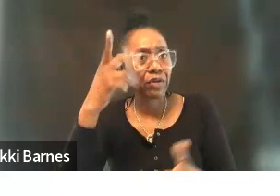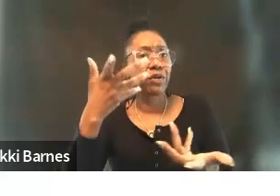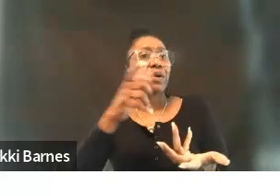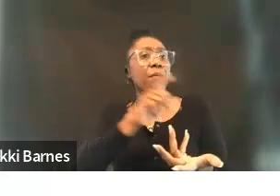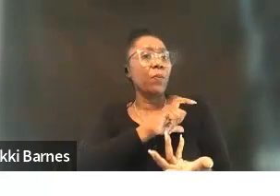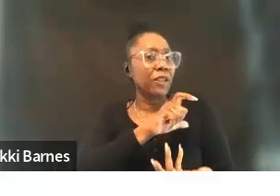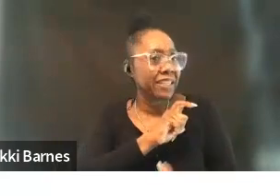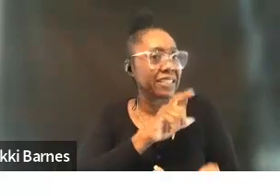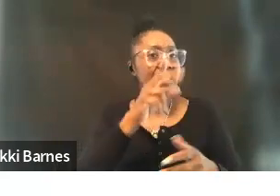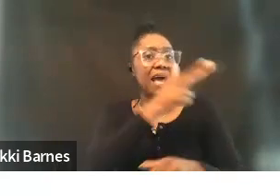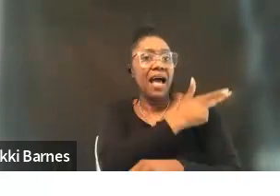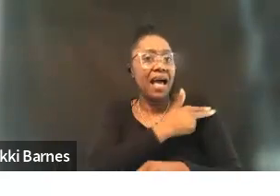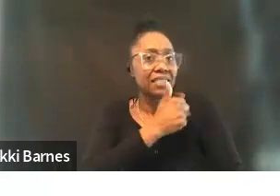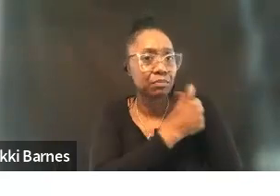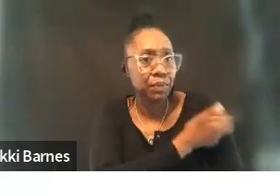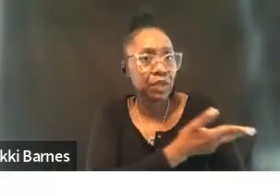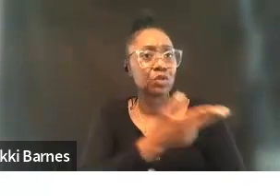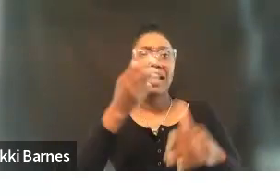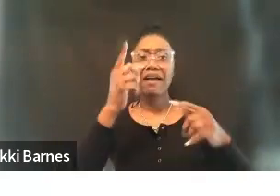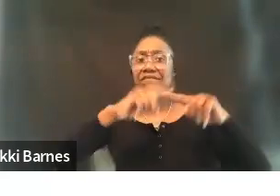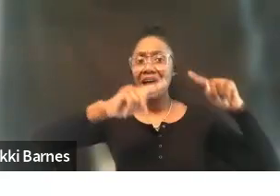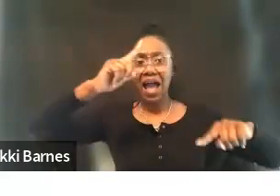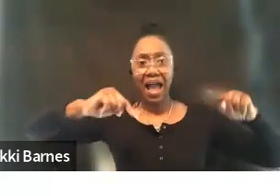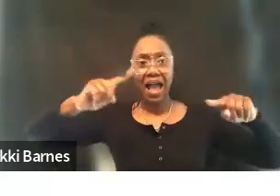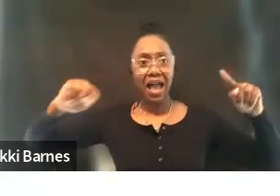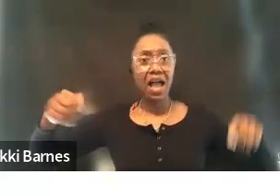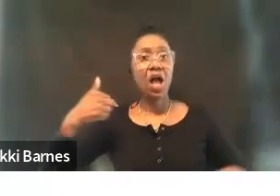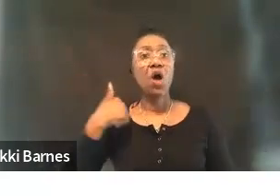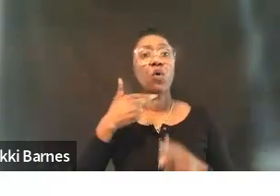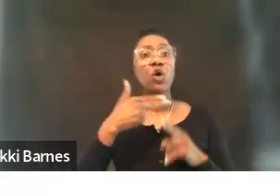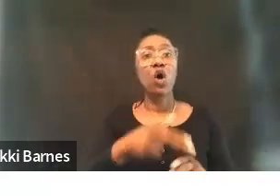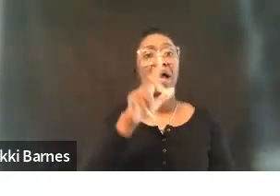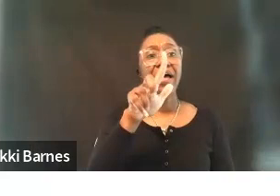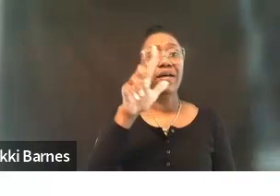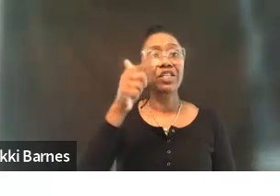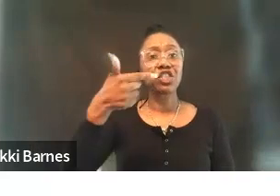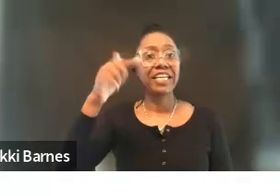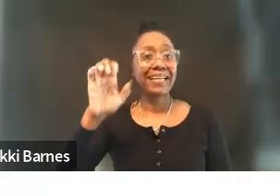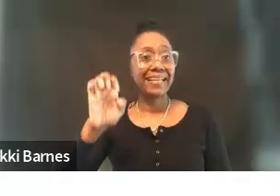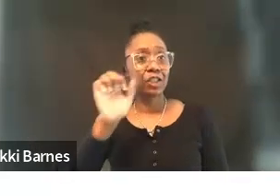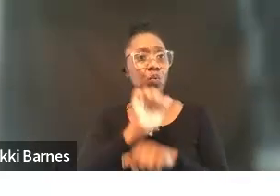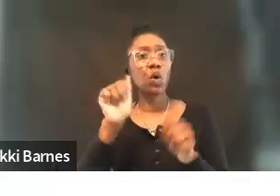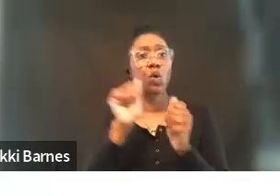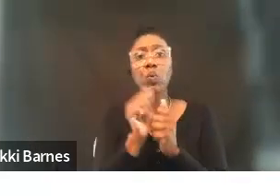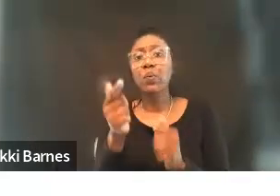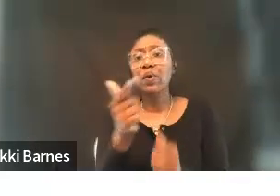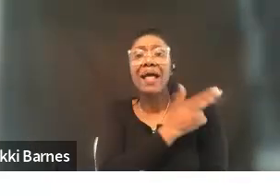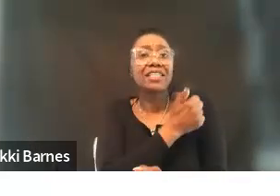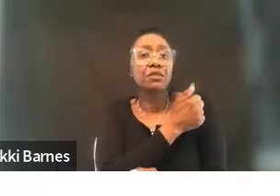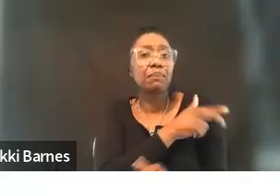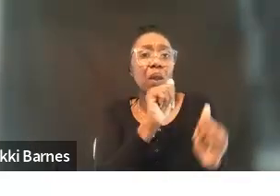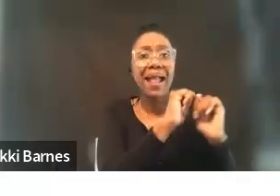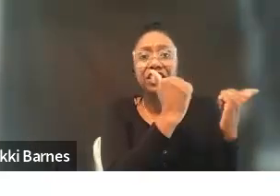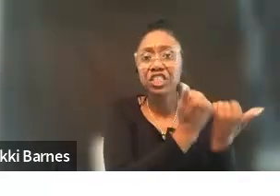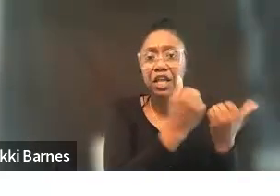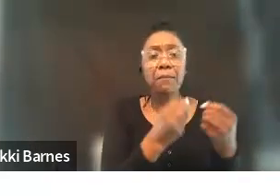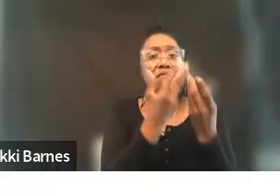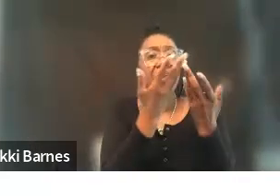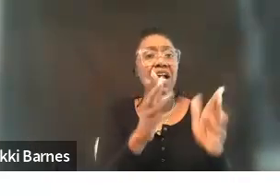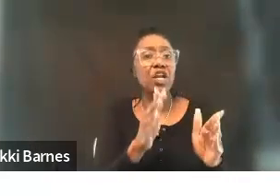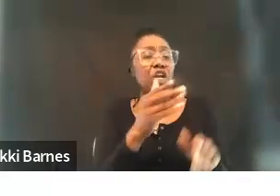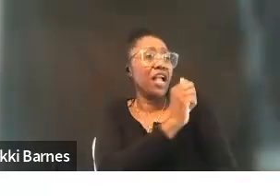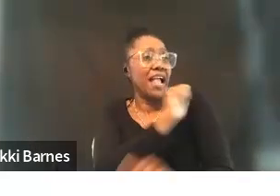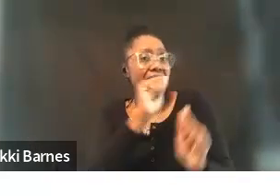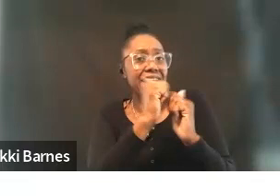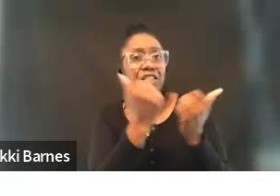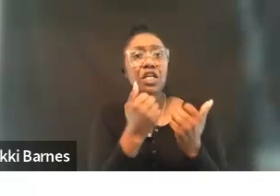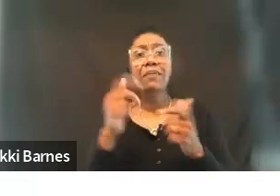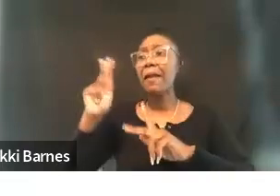We work with provider agencies, people who are actually out there trying to help people meet their day-to-day needs.